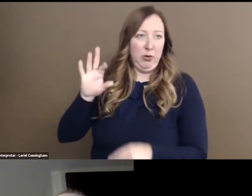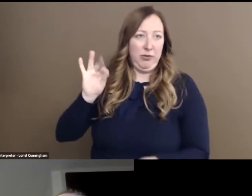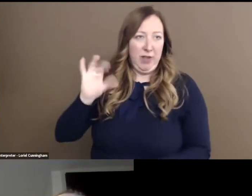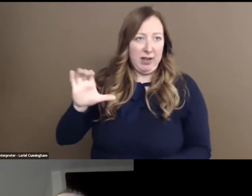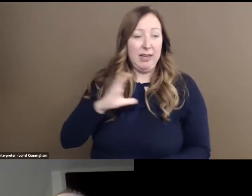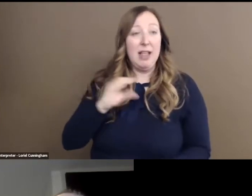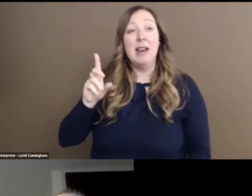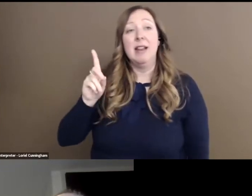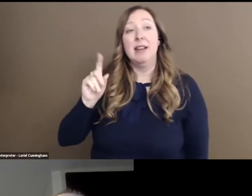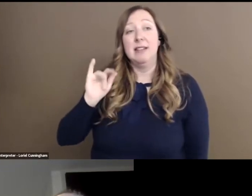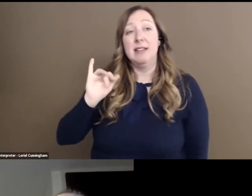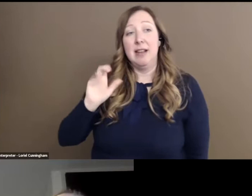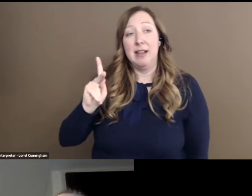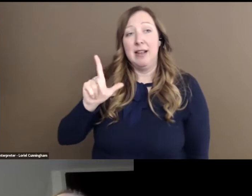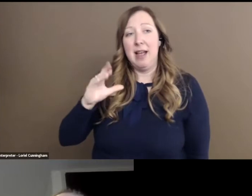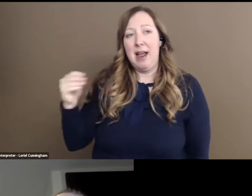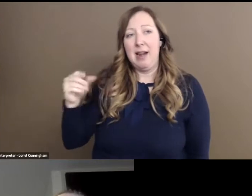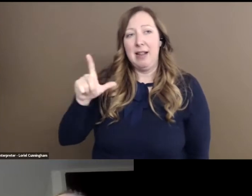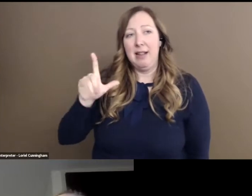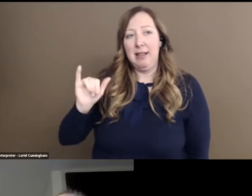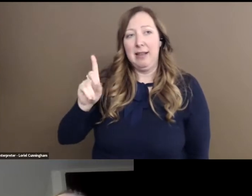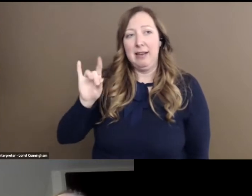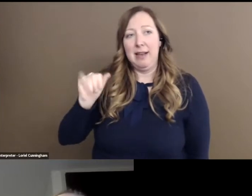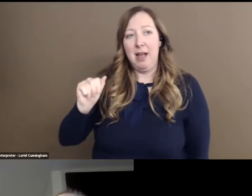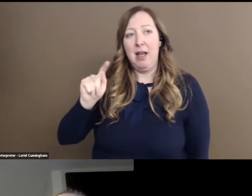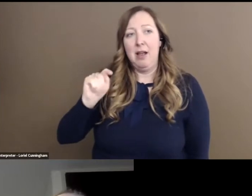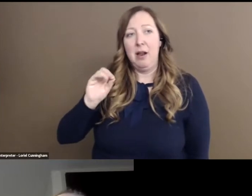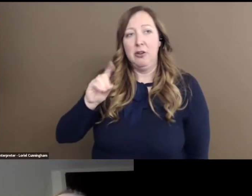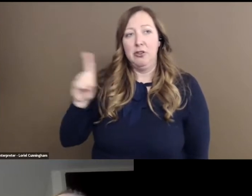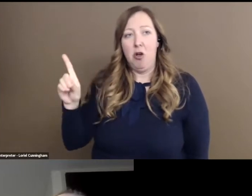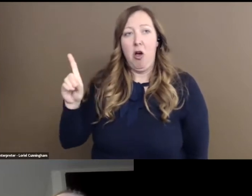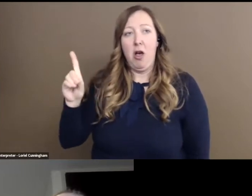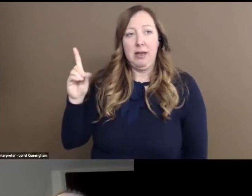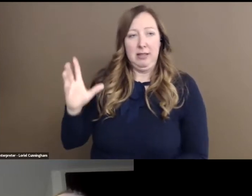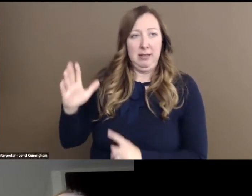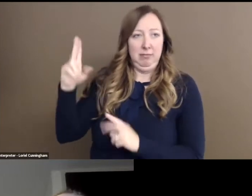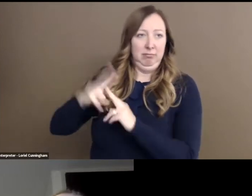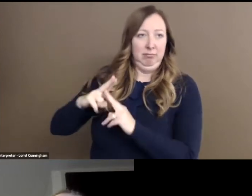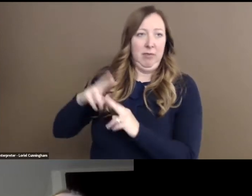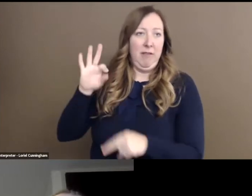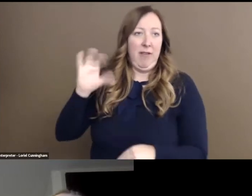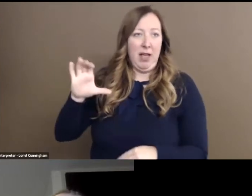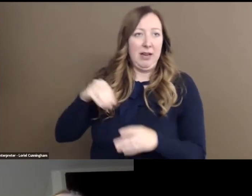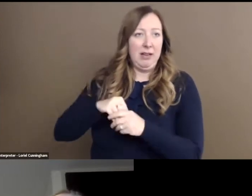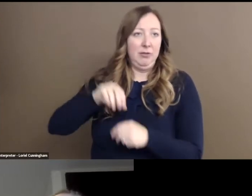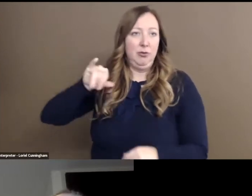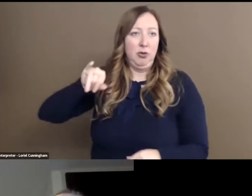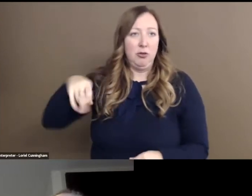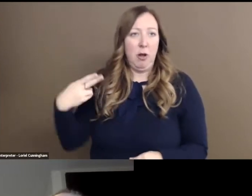the department of cognitive science at john hopkins university